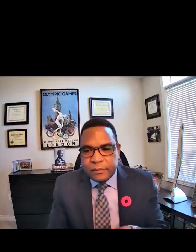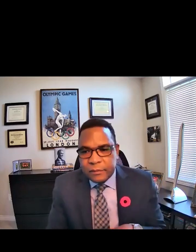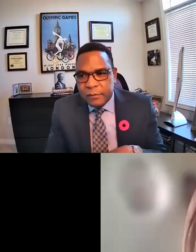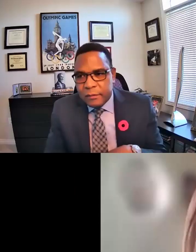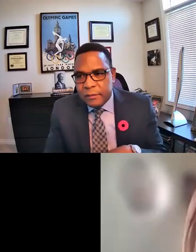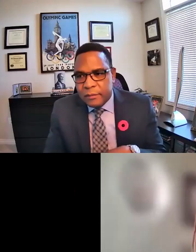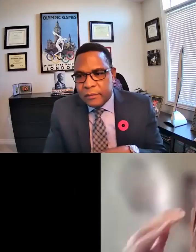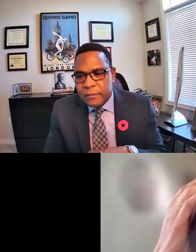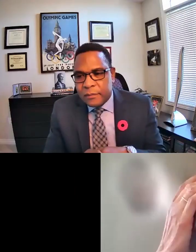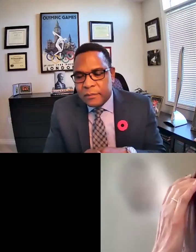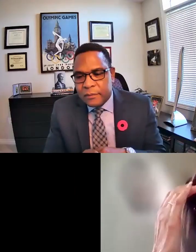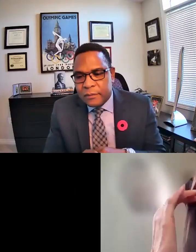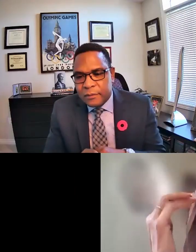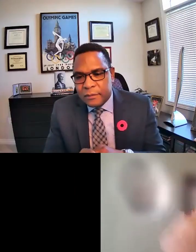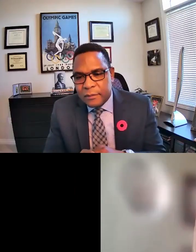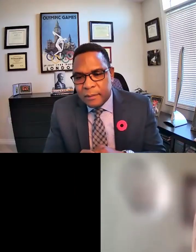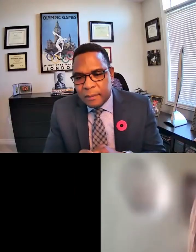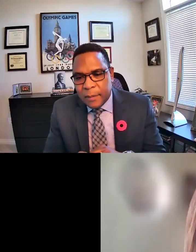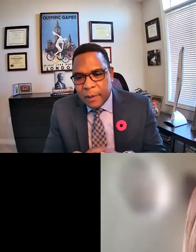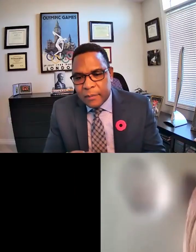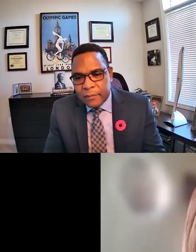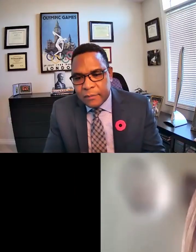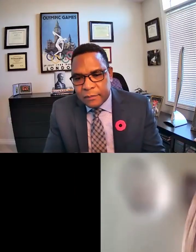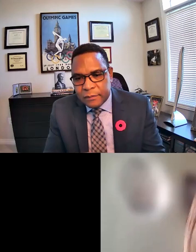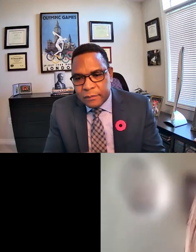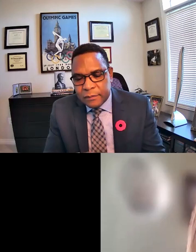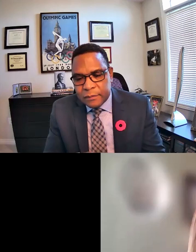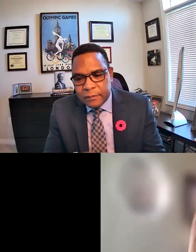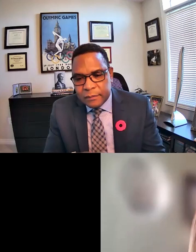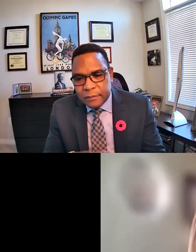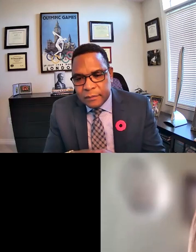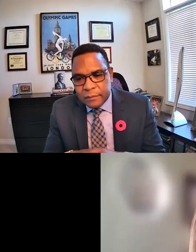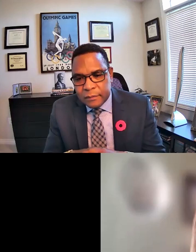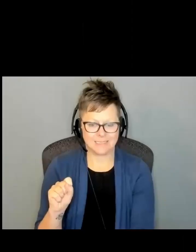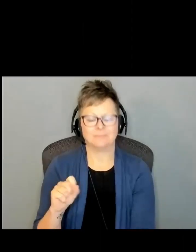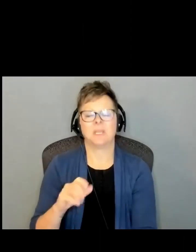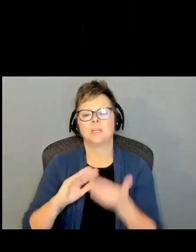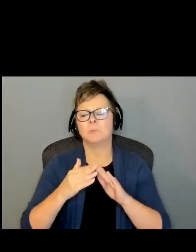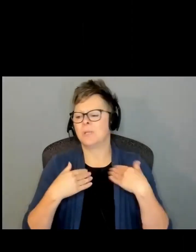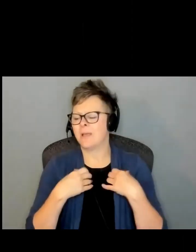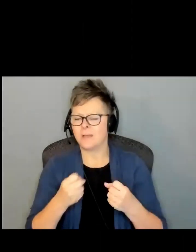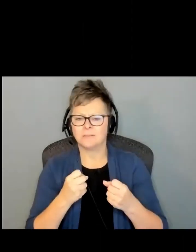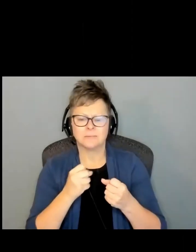And I was just going to say Community Health Centers, and Vibrant is one of them and that's